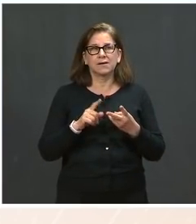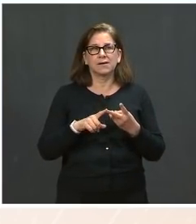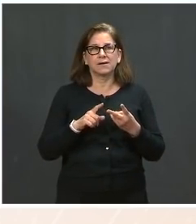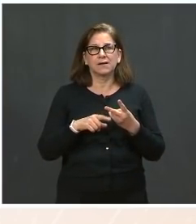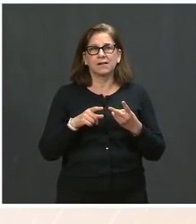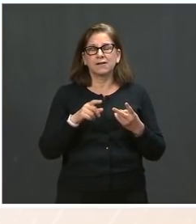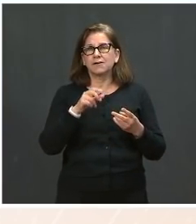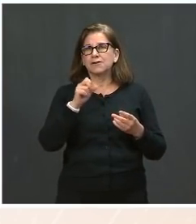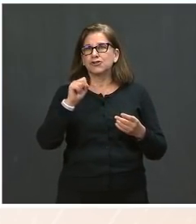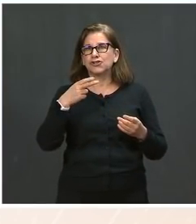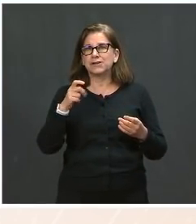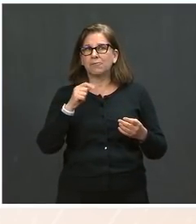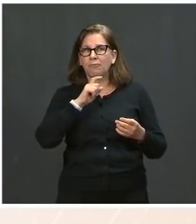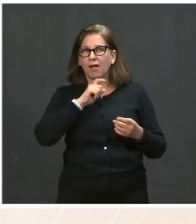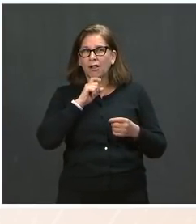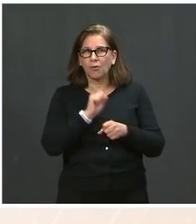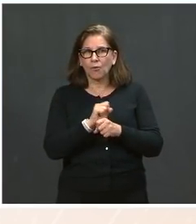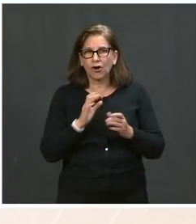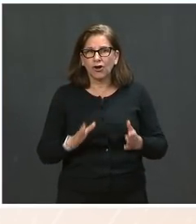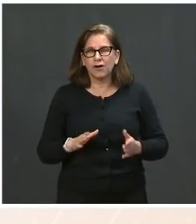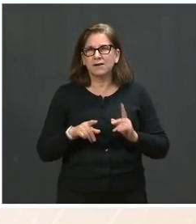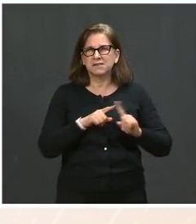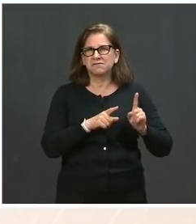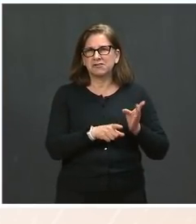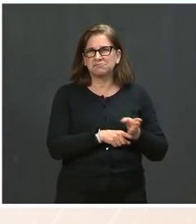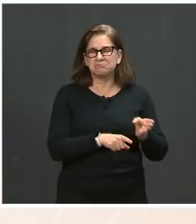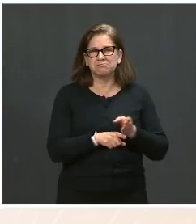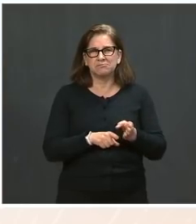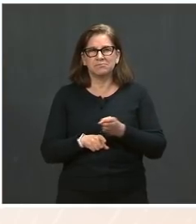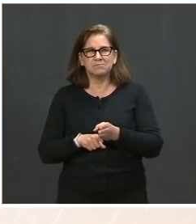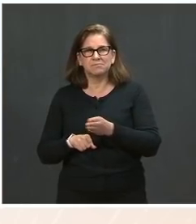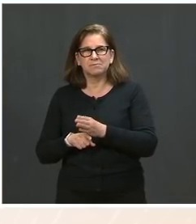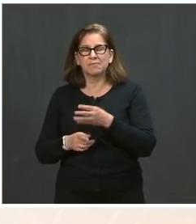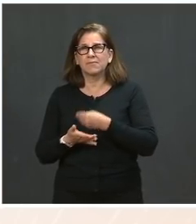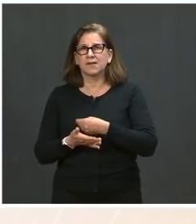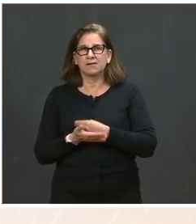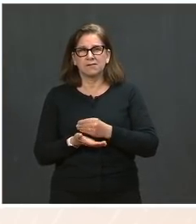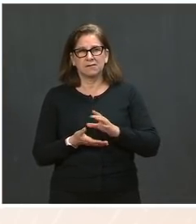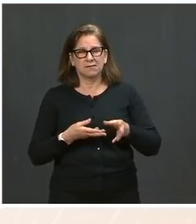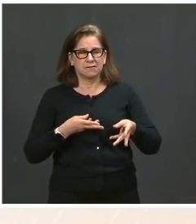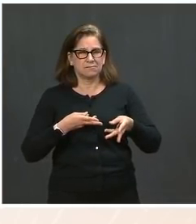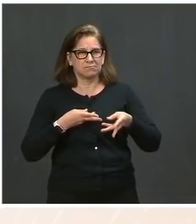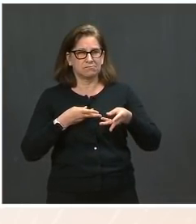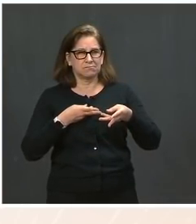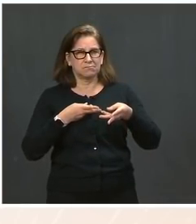And we're going to, as we put out funding opportunities, ensure that there are project labor agreements